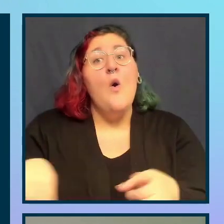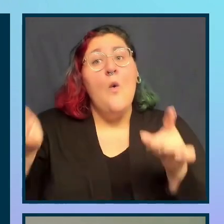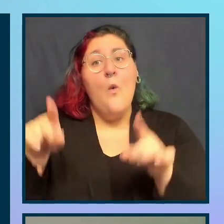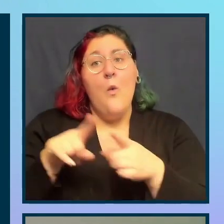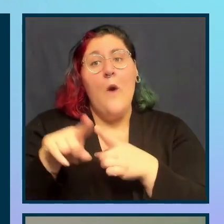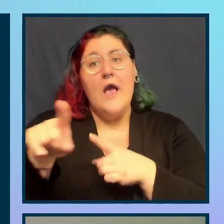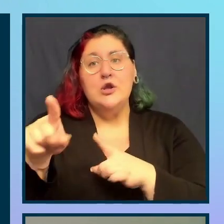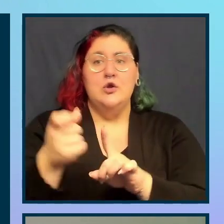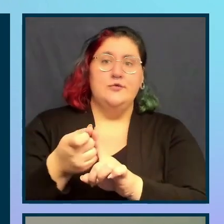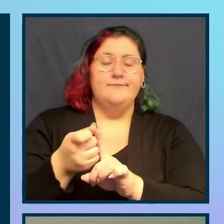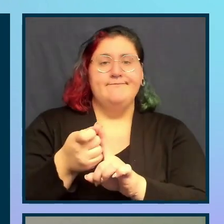when you're evaluating your sources.